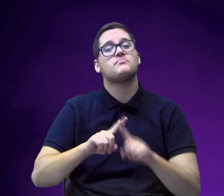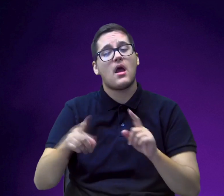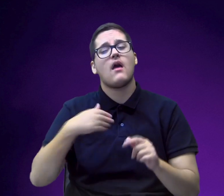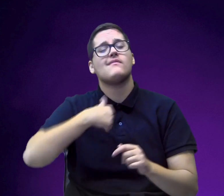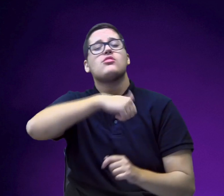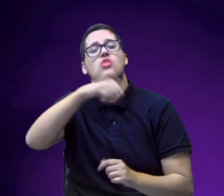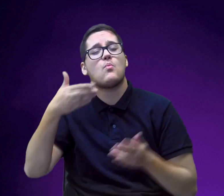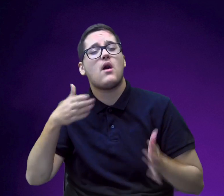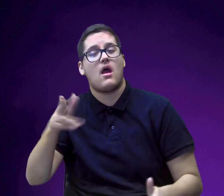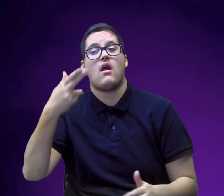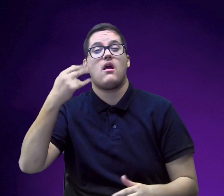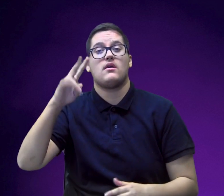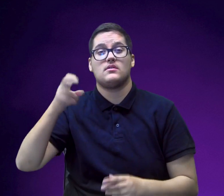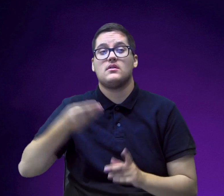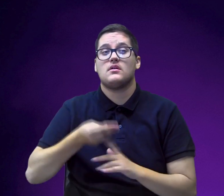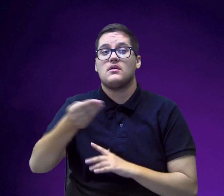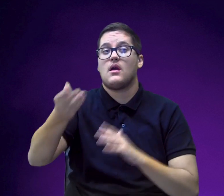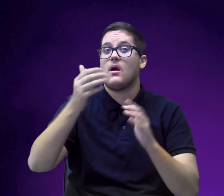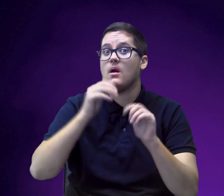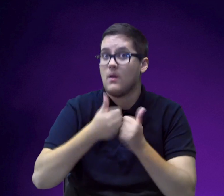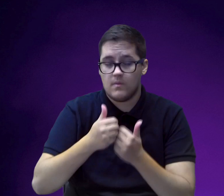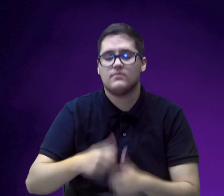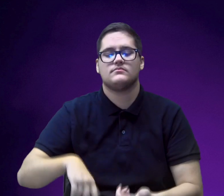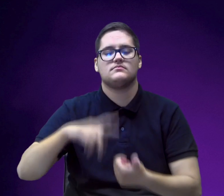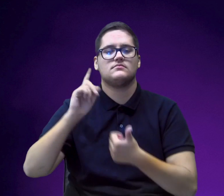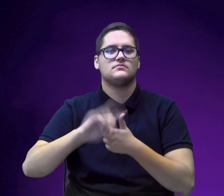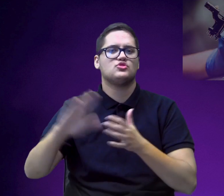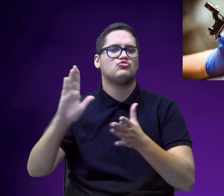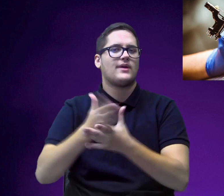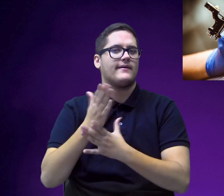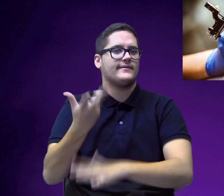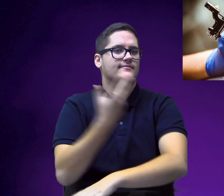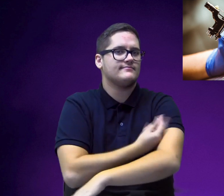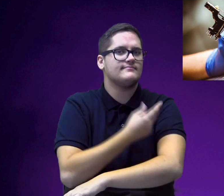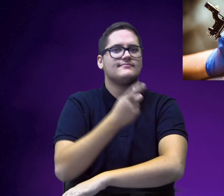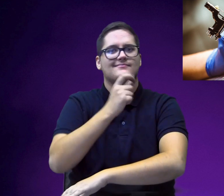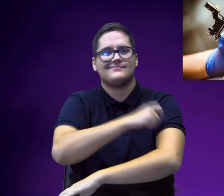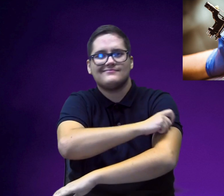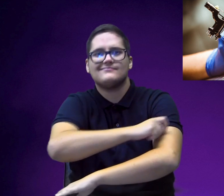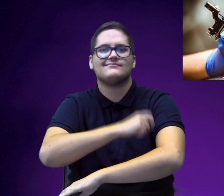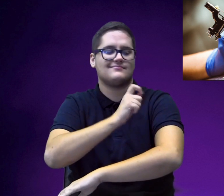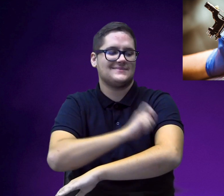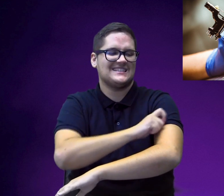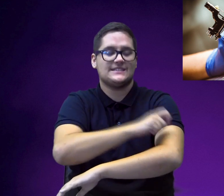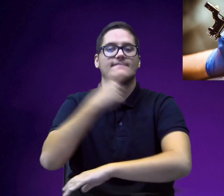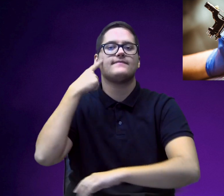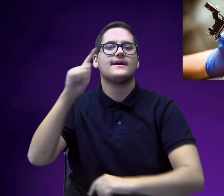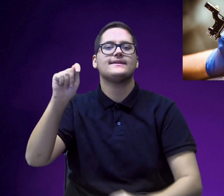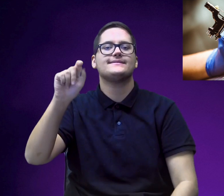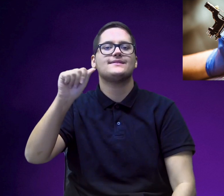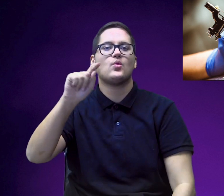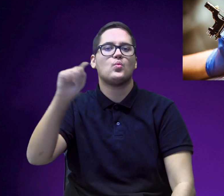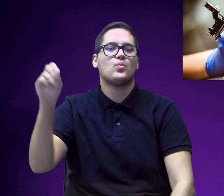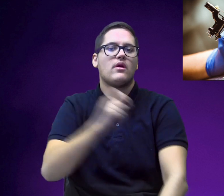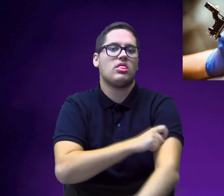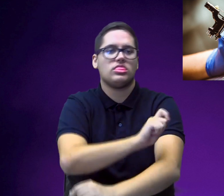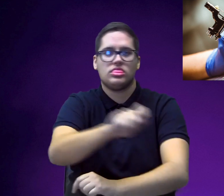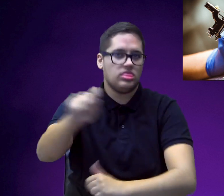But there are other ways that HIV can also be passed: Sharing needles or ink to get a tattoo.